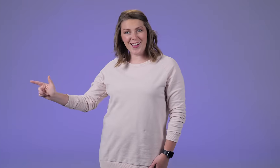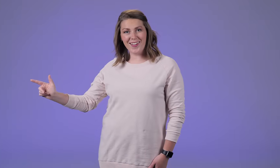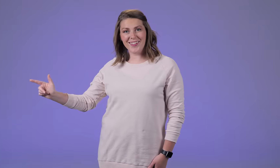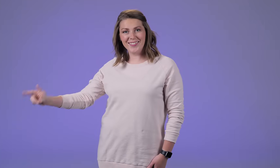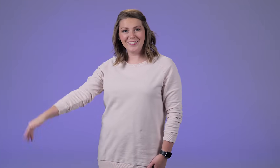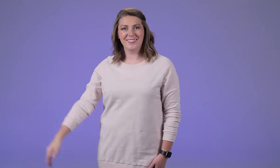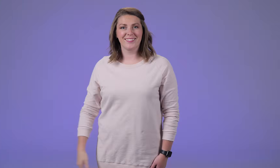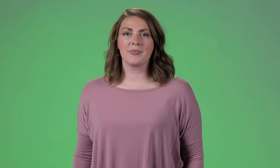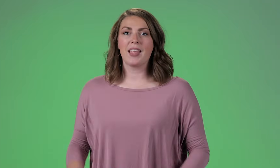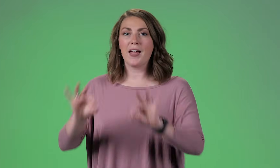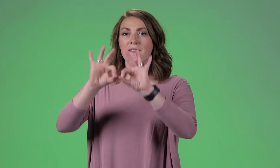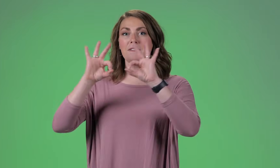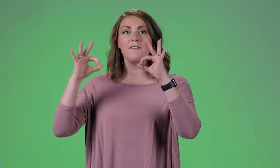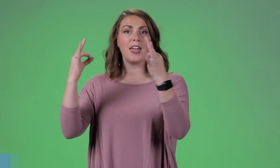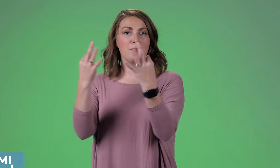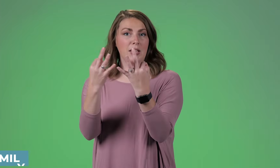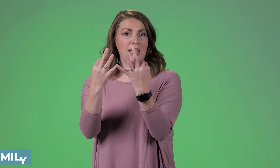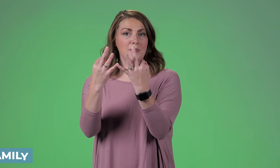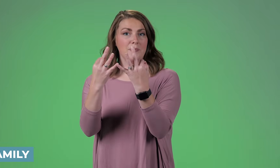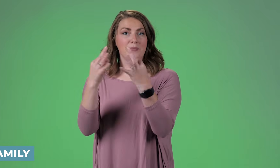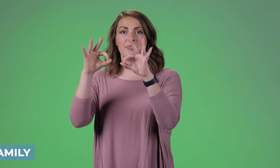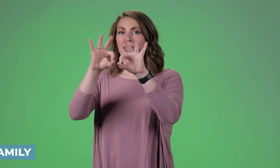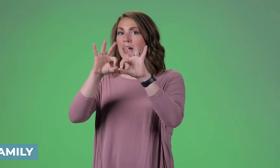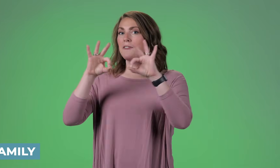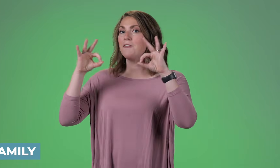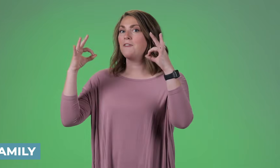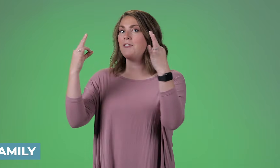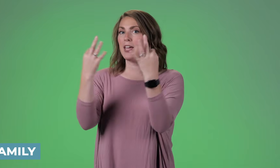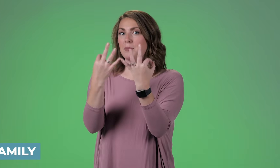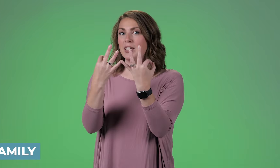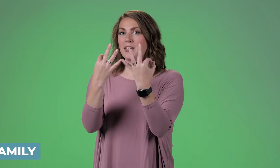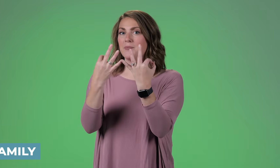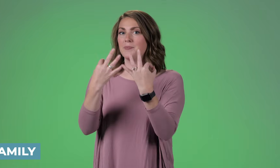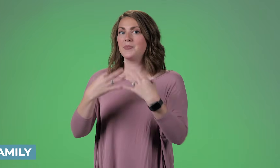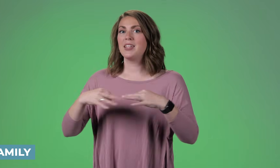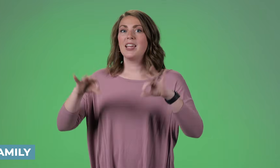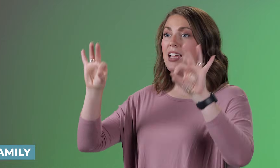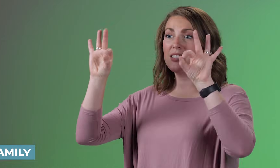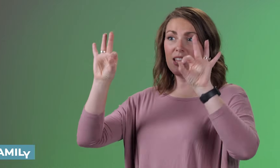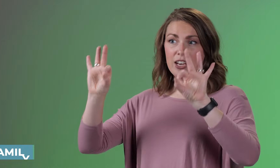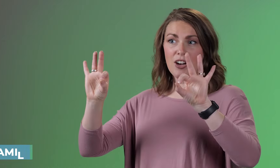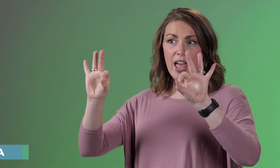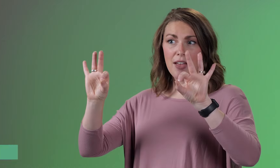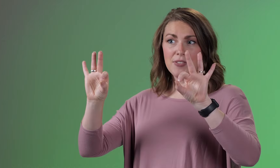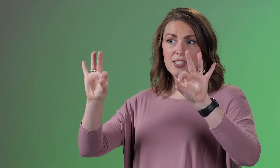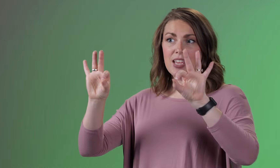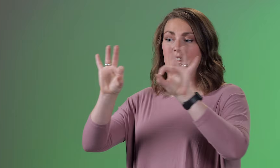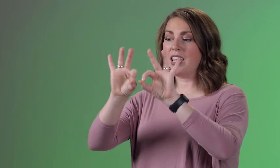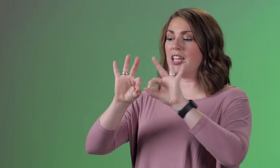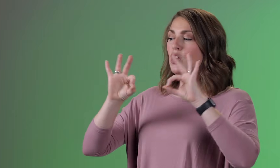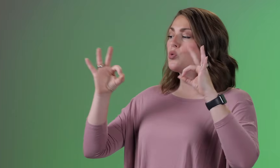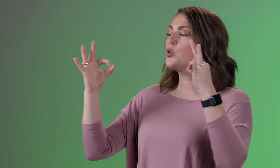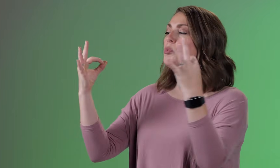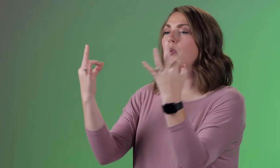DOG FAMILY FAMILY It's the letter "F's" in a group